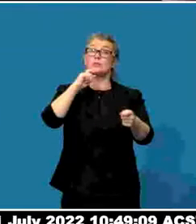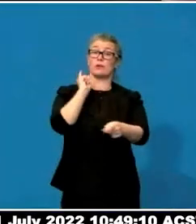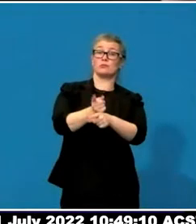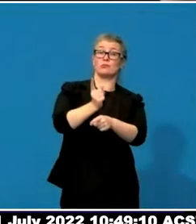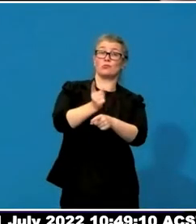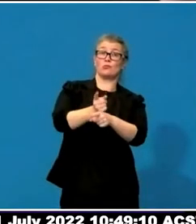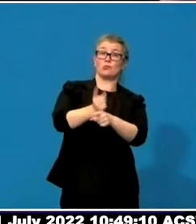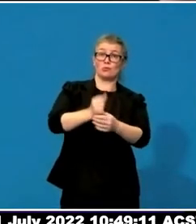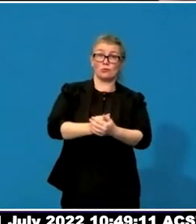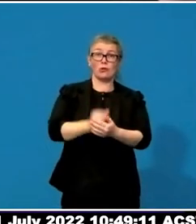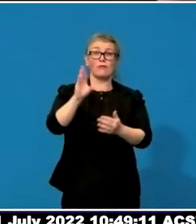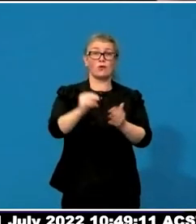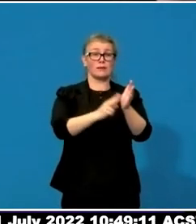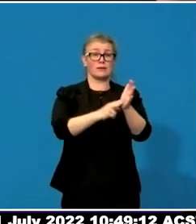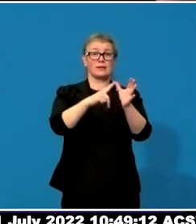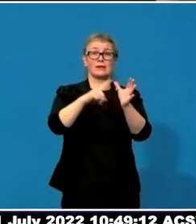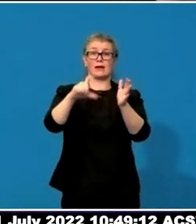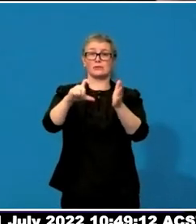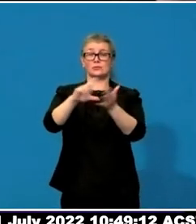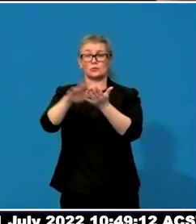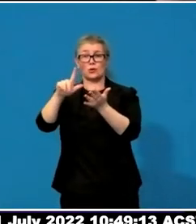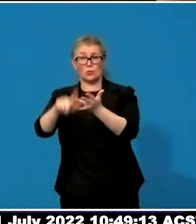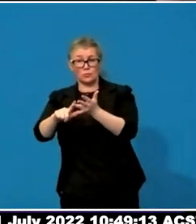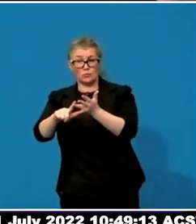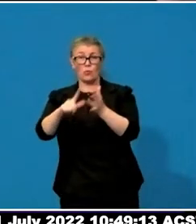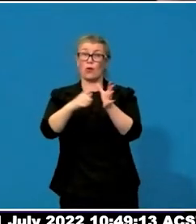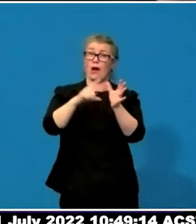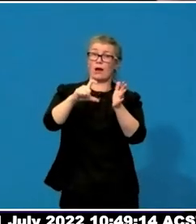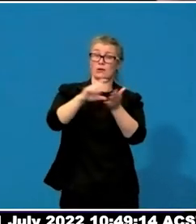organisations, peak bodies, and from the Australian Government.